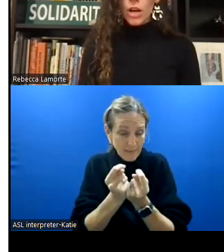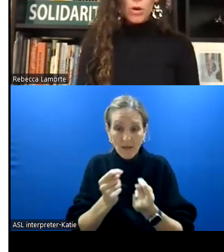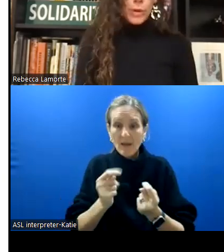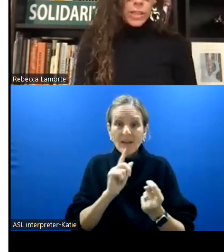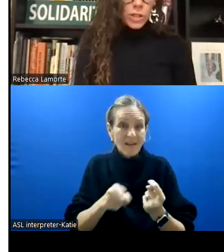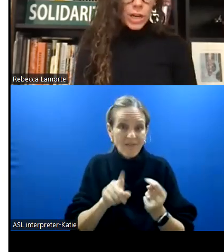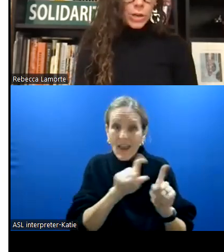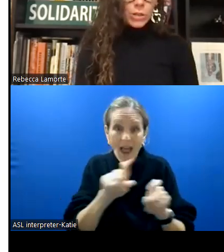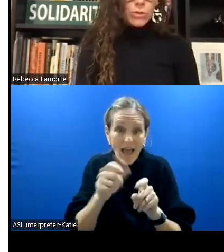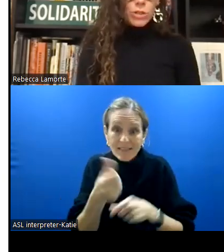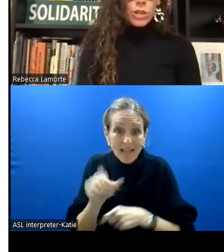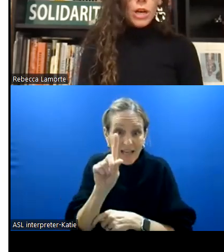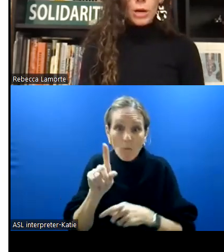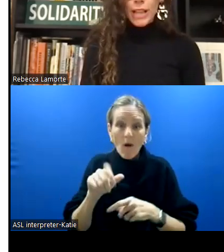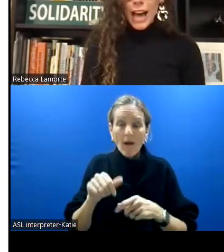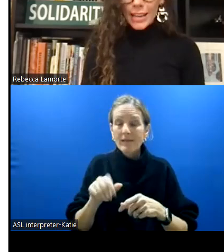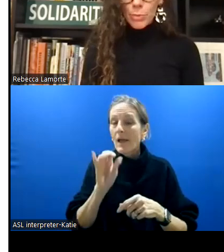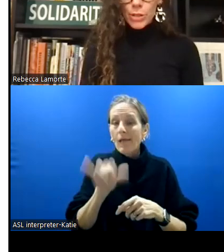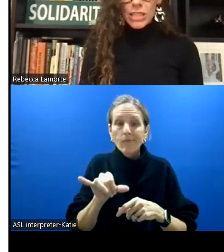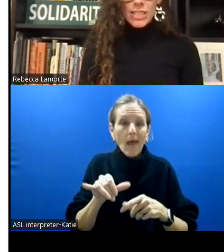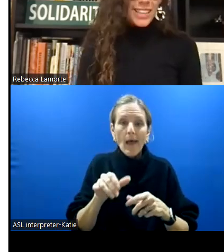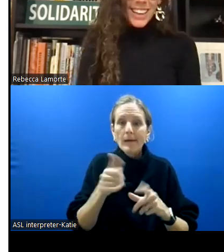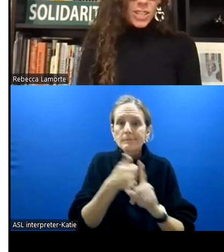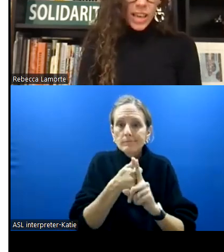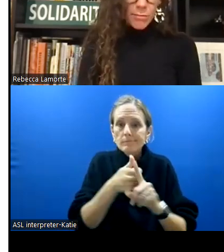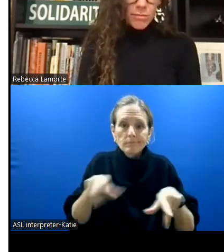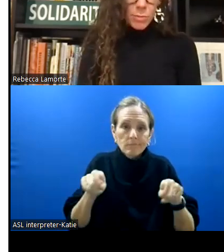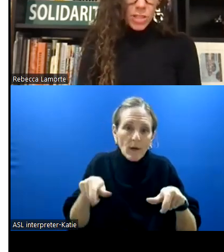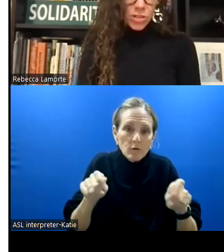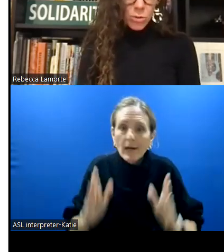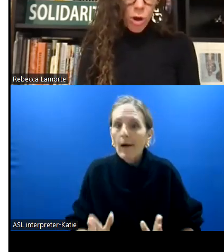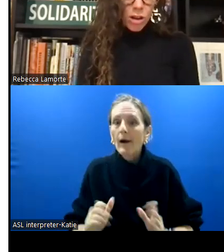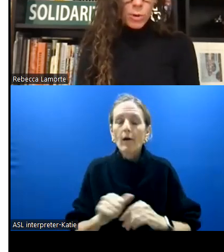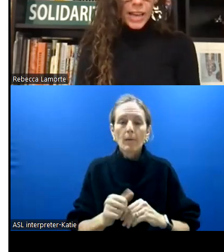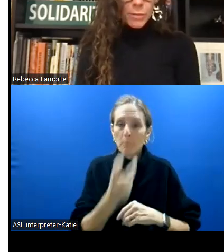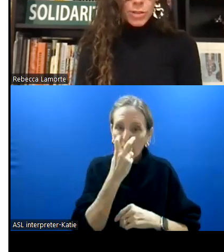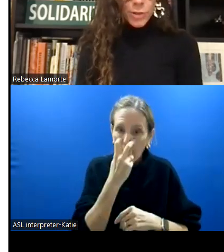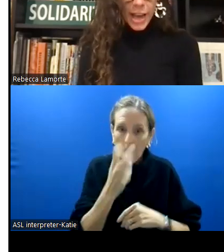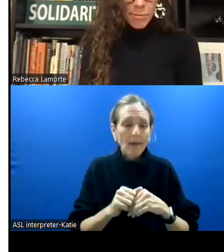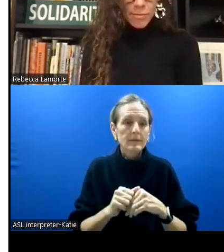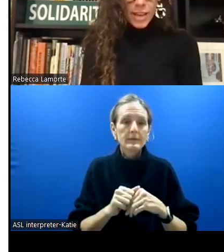a wheelchair user, a blind person? Did they engage them to be sure the walkable plan worked for them?